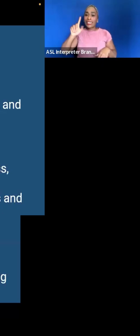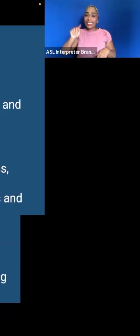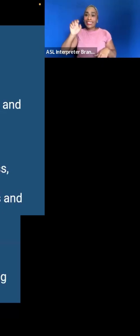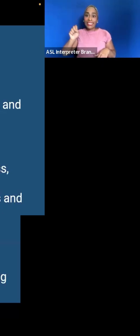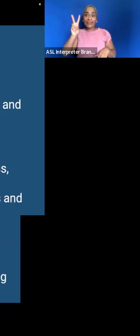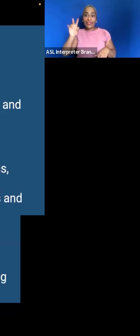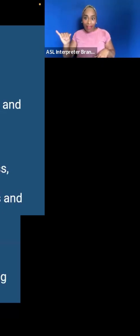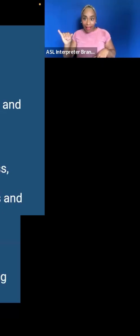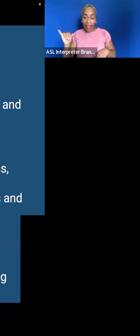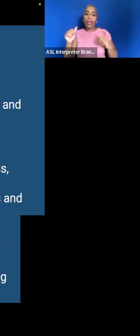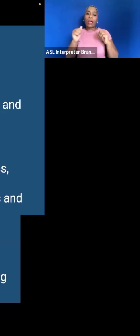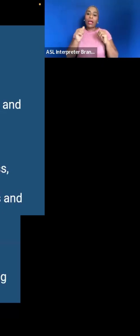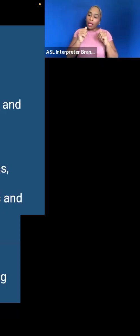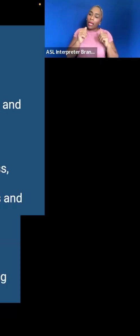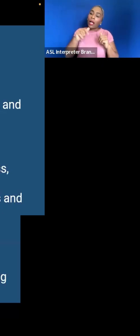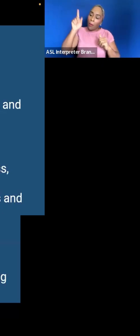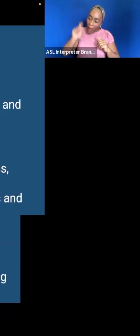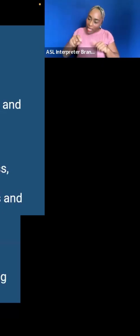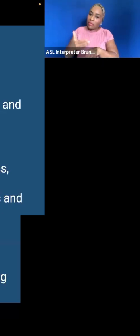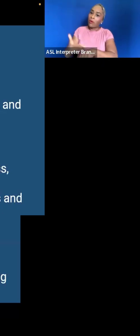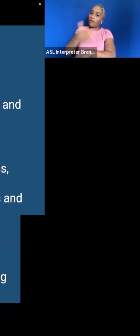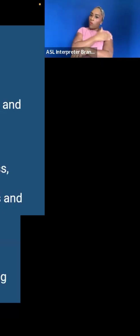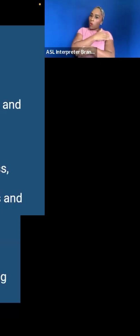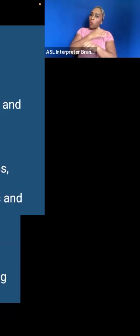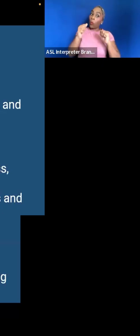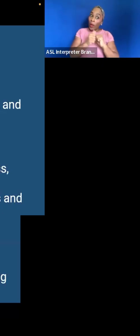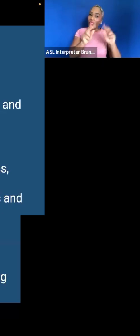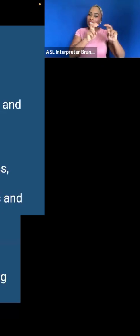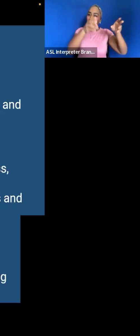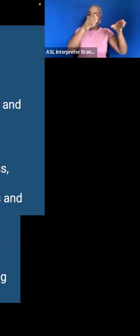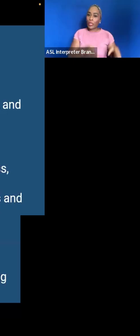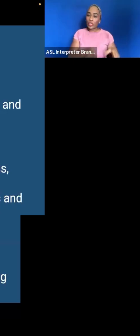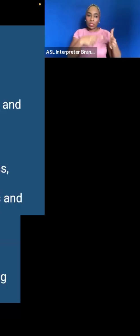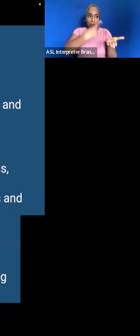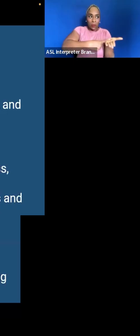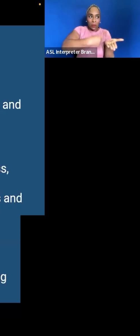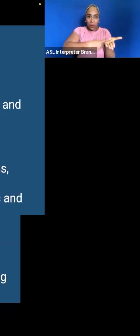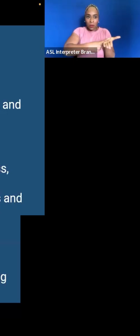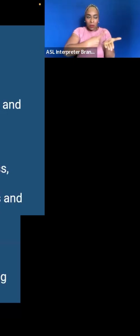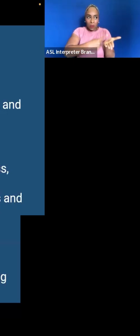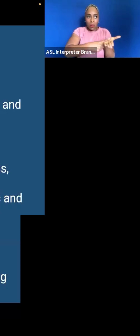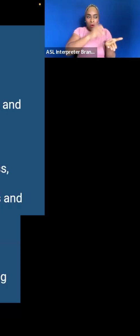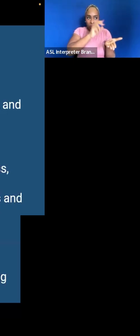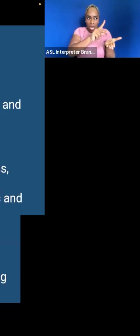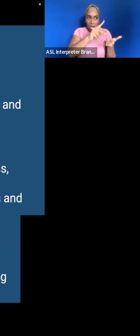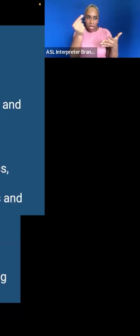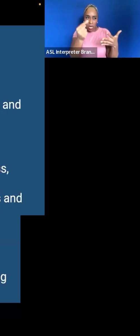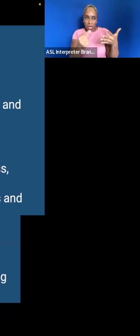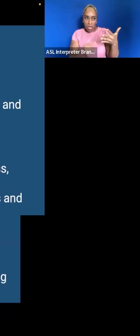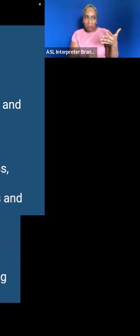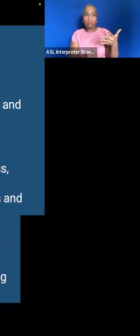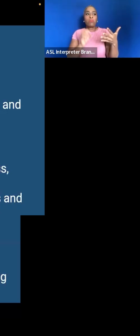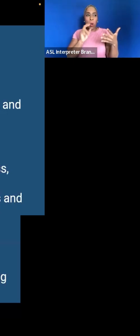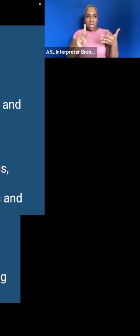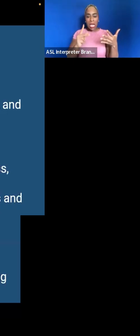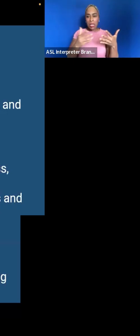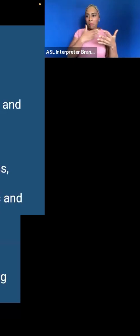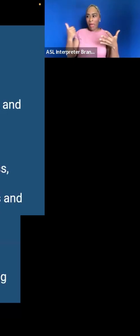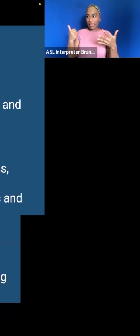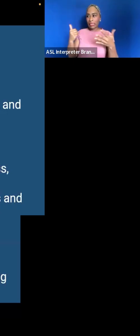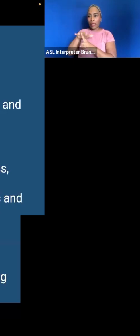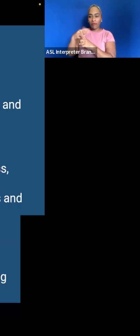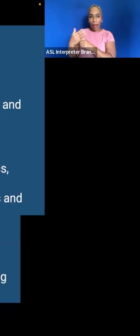would need to work on ahead of time with that assessment person to help make sure that they're picking the best testing conditions for that student with the eye.